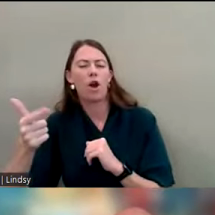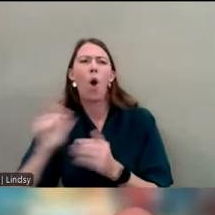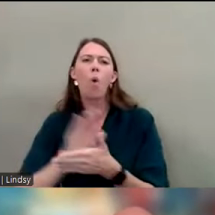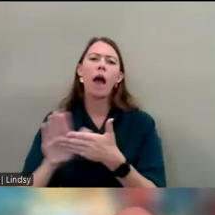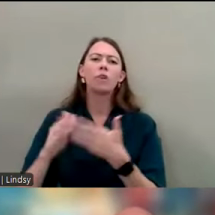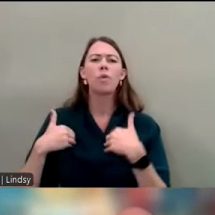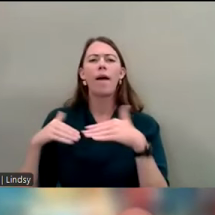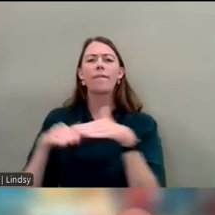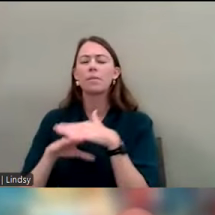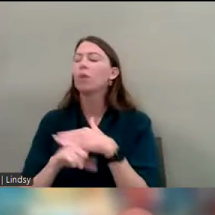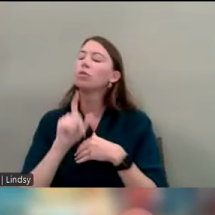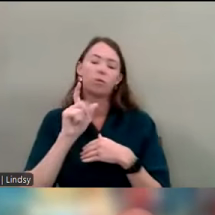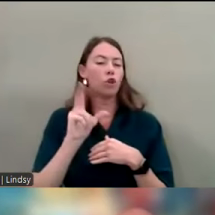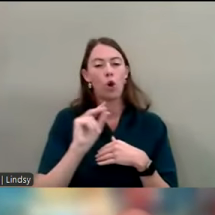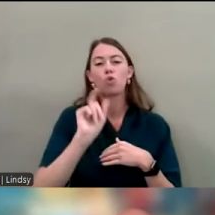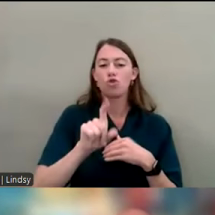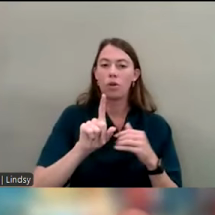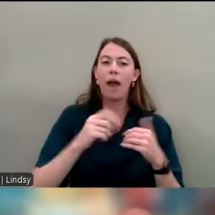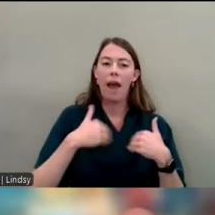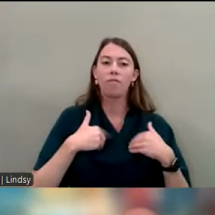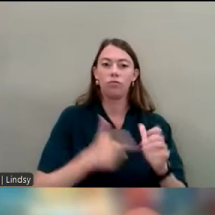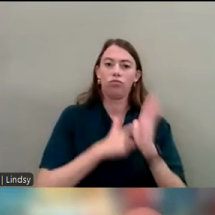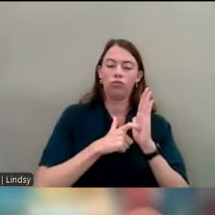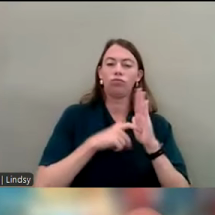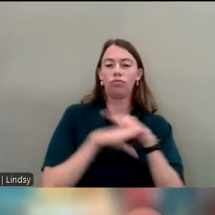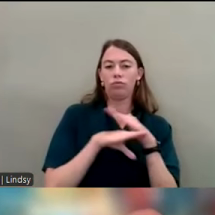And this is where both project managers and product owners play a crucial role to make